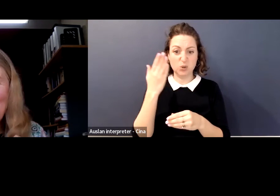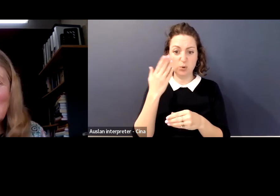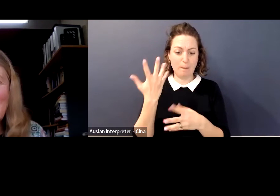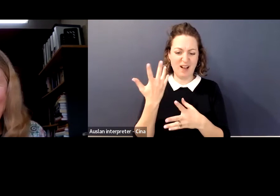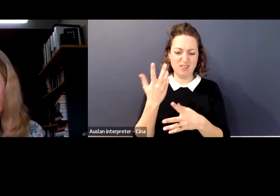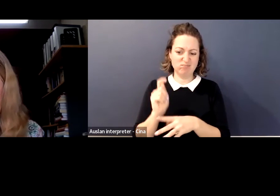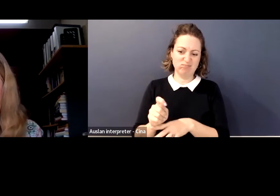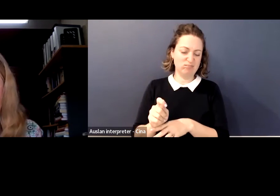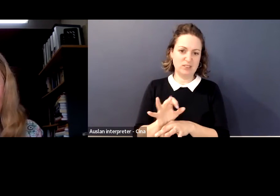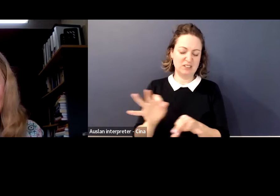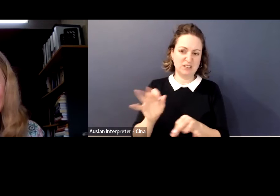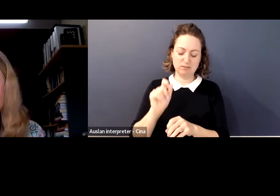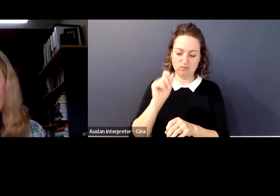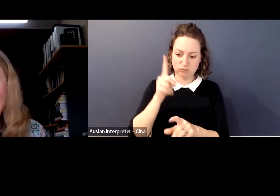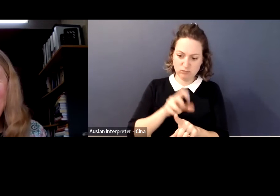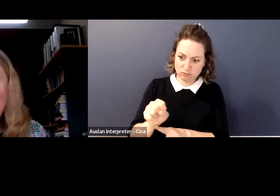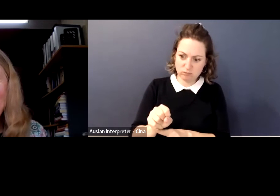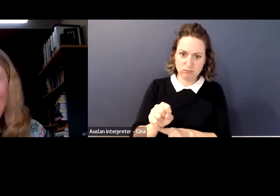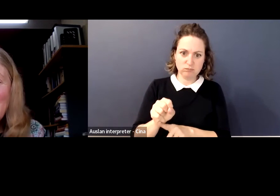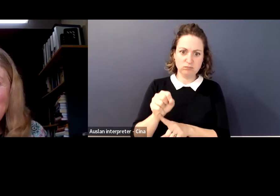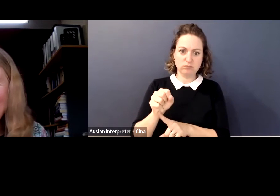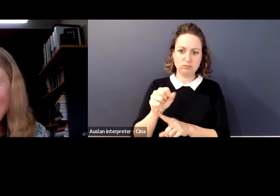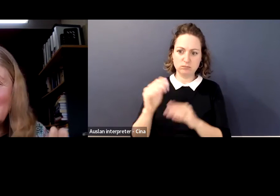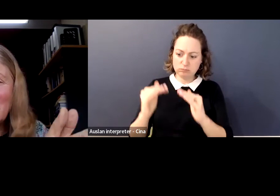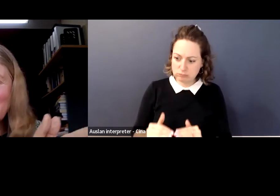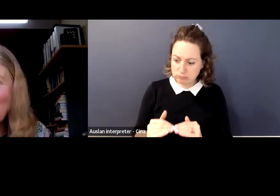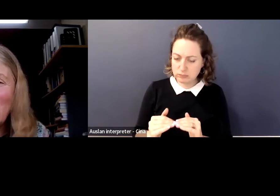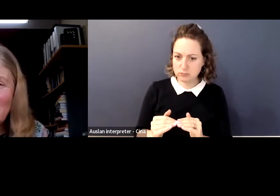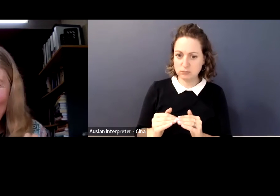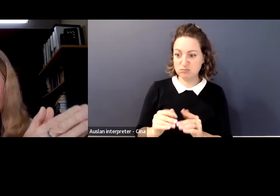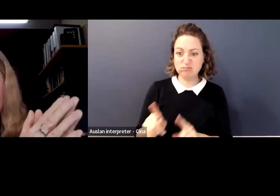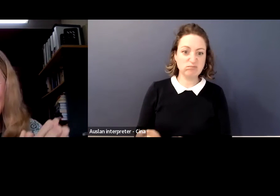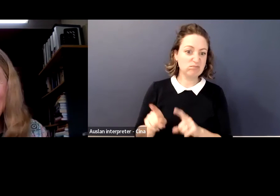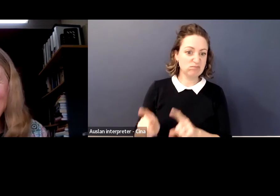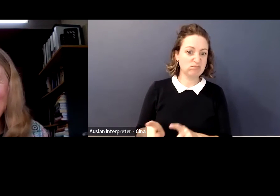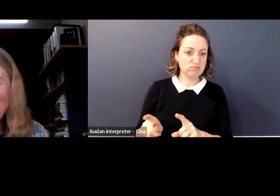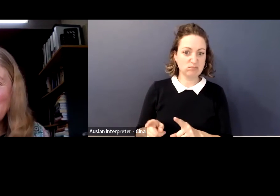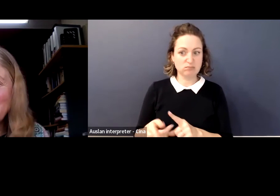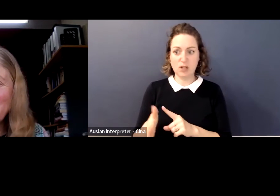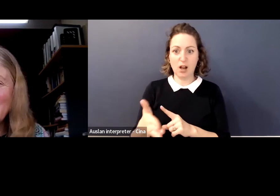picked up or identified, ended up being kind of guided off into an alternative